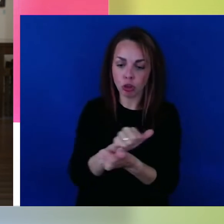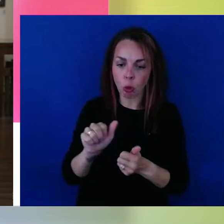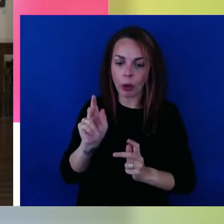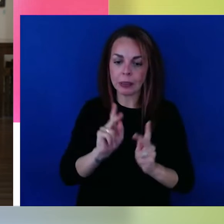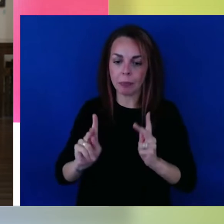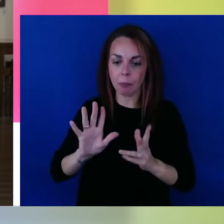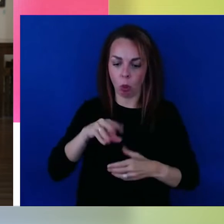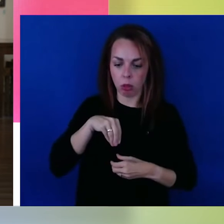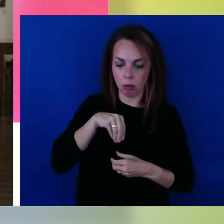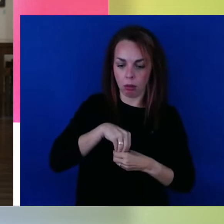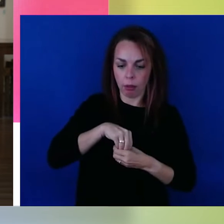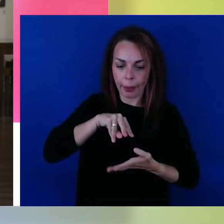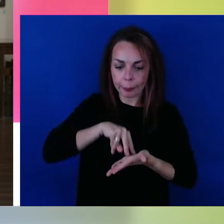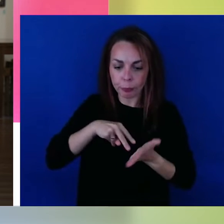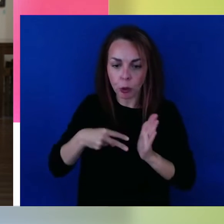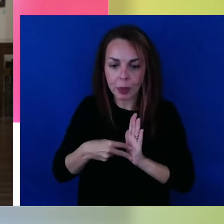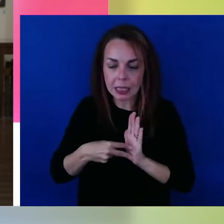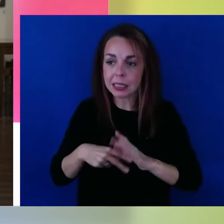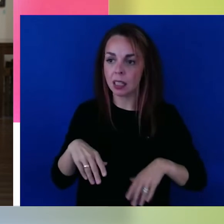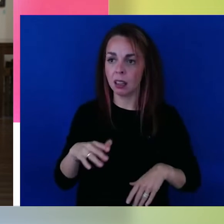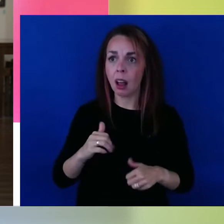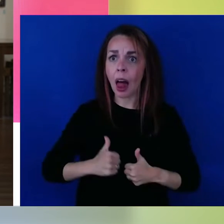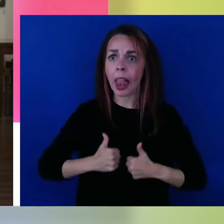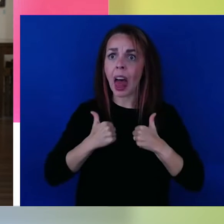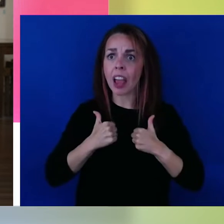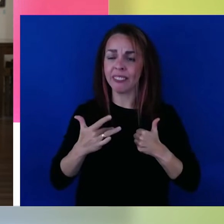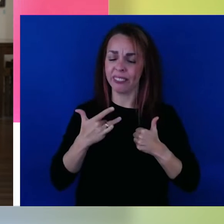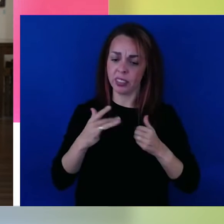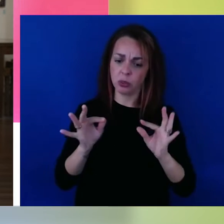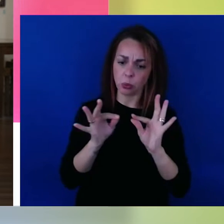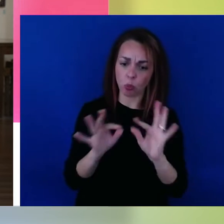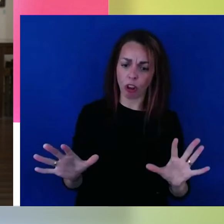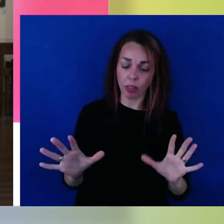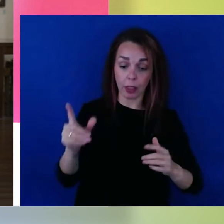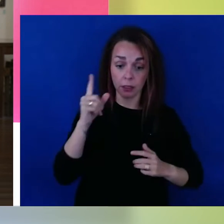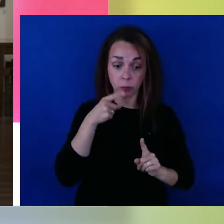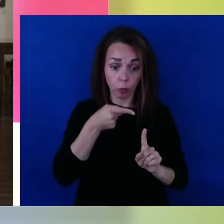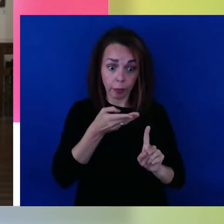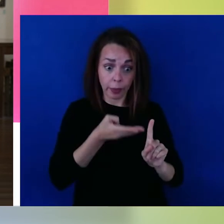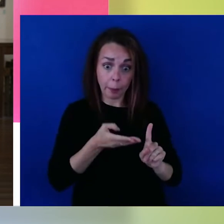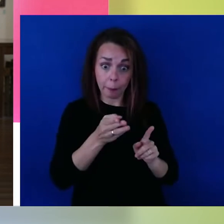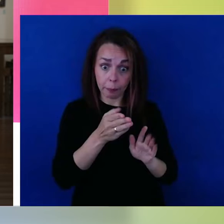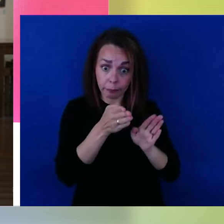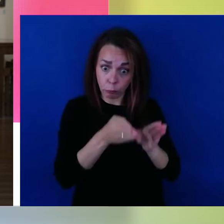It can suck away the meaning of life, not only for the person who is diagnosed,